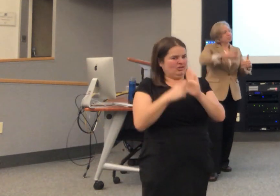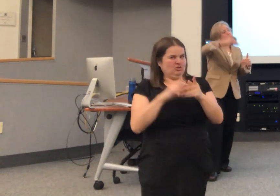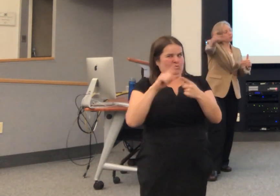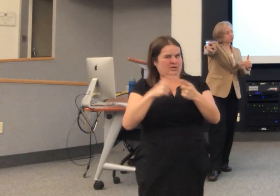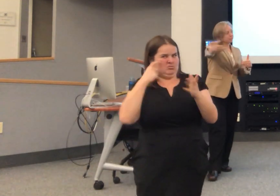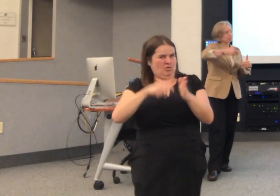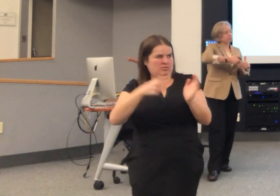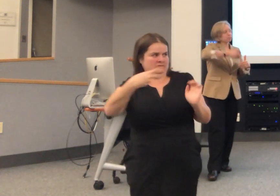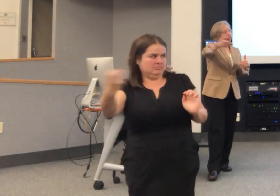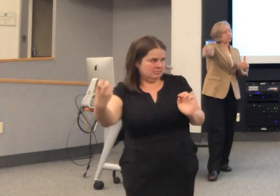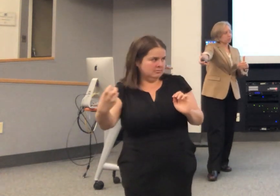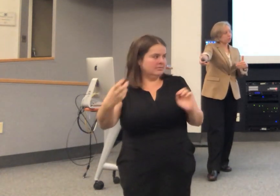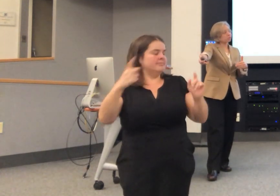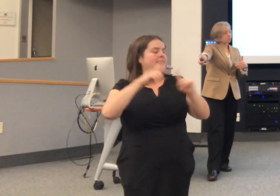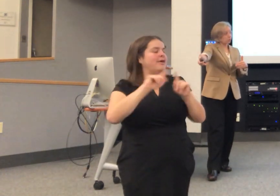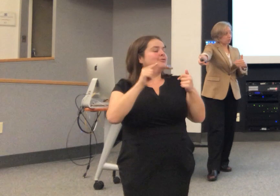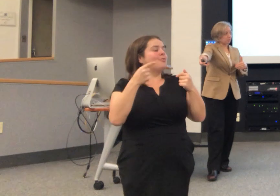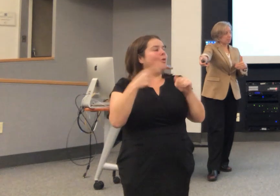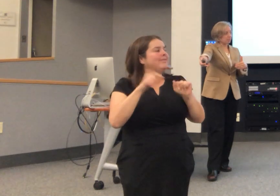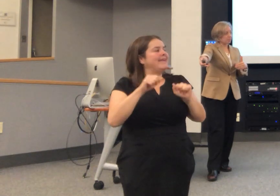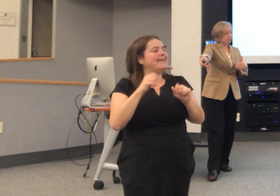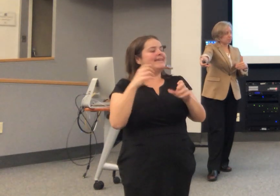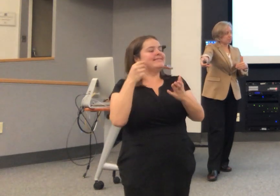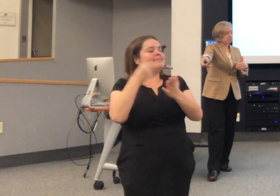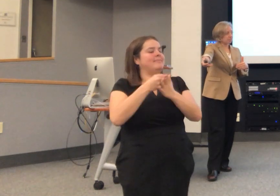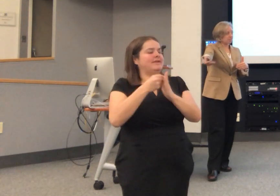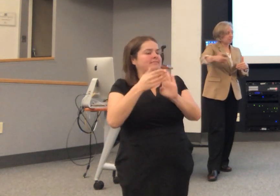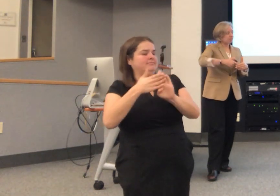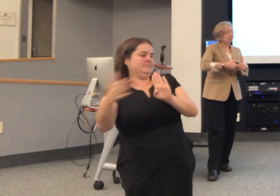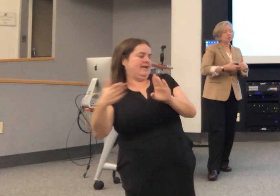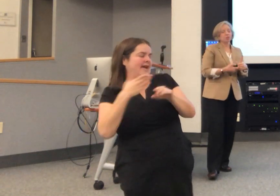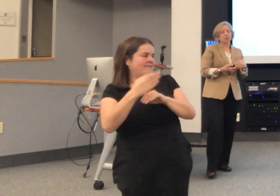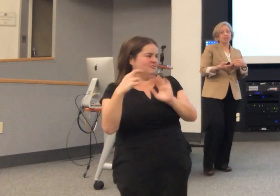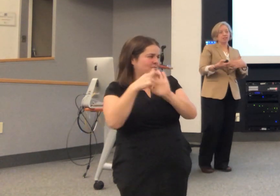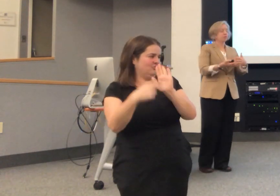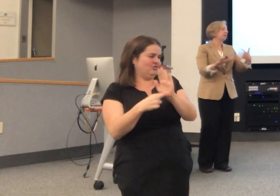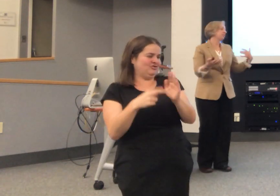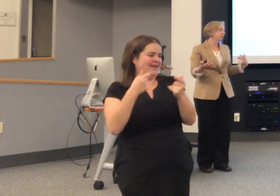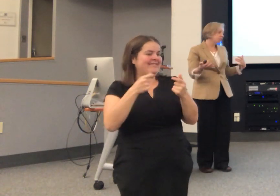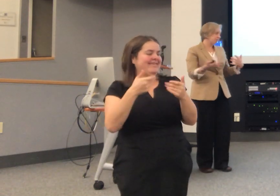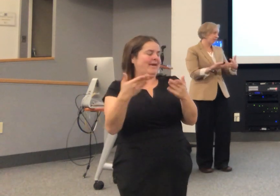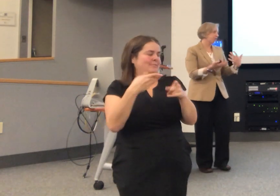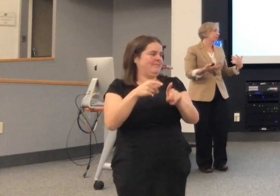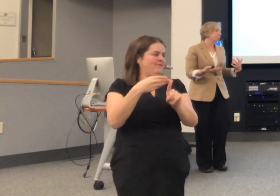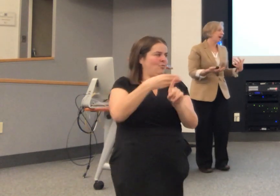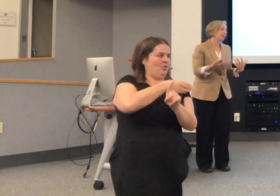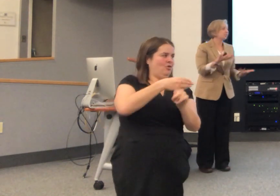but then you'd only be able to cover it when you full recommend date a registration. So you kind of lose the protection going back.